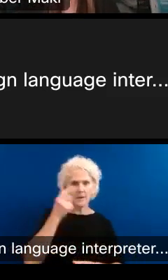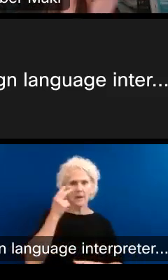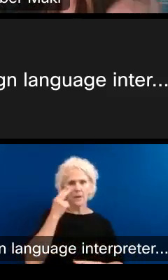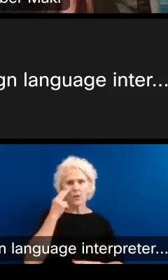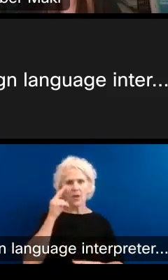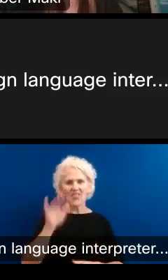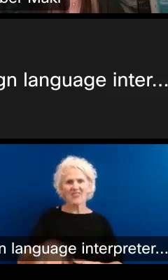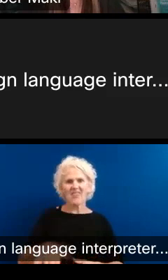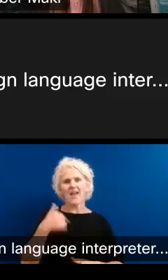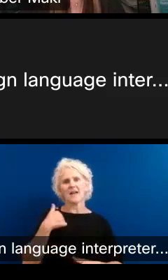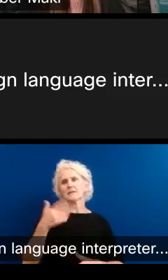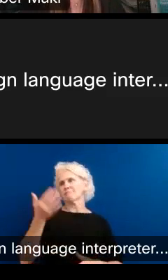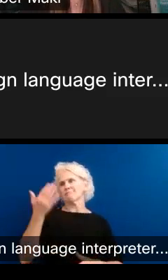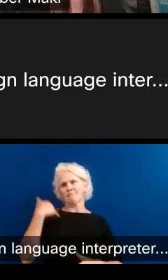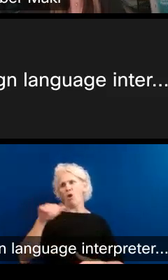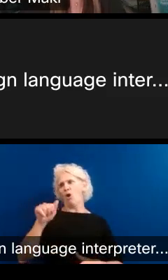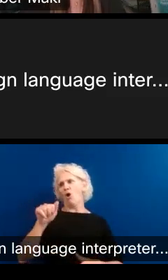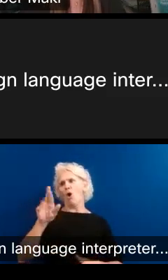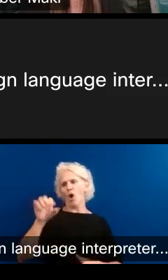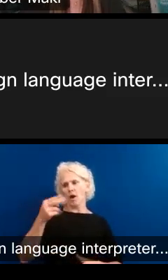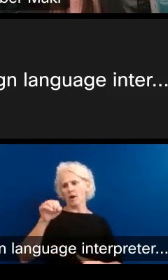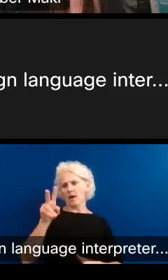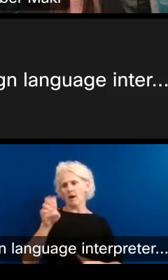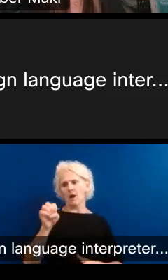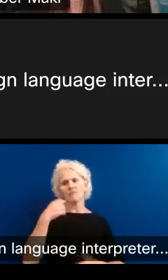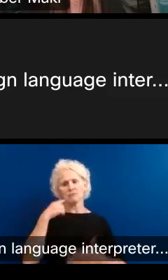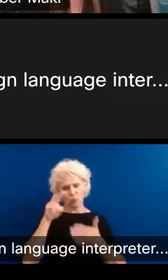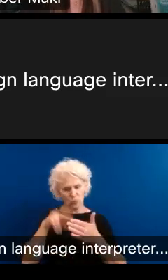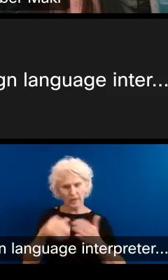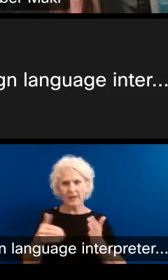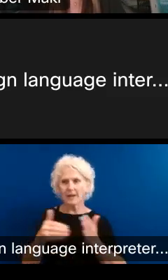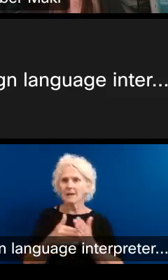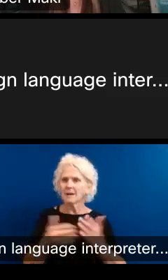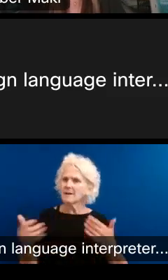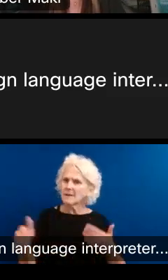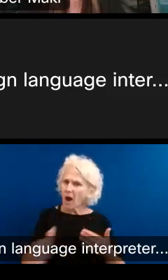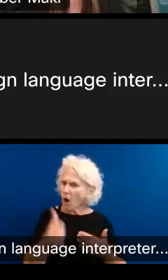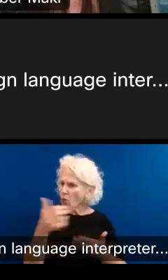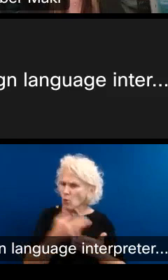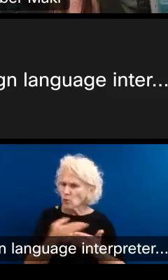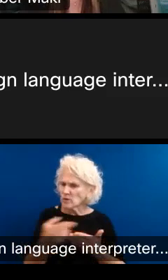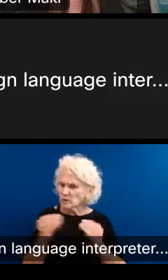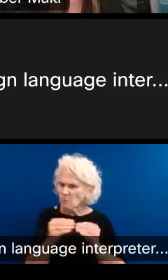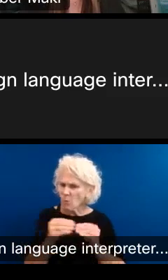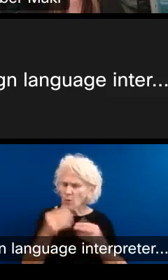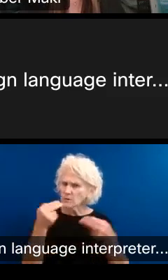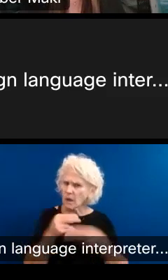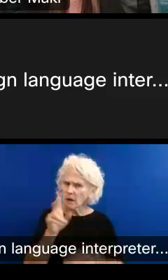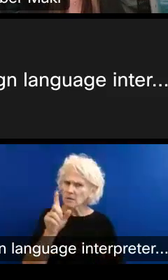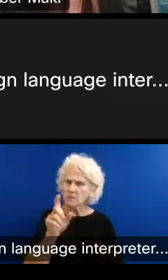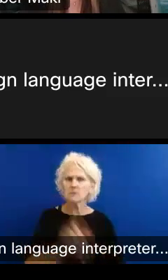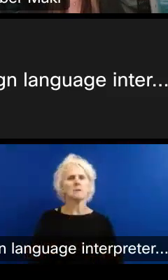go back and reread things. Do I have any other resource slides? Is there another one?